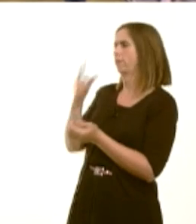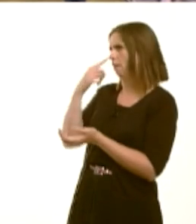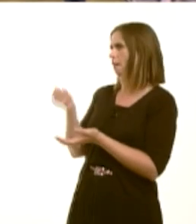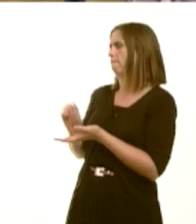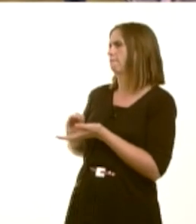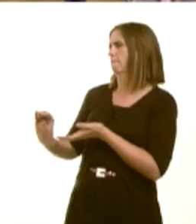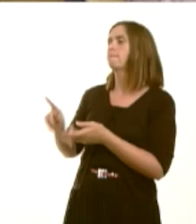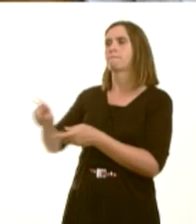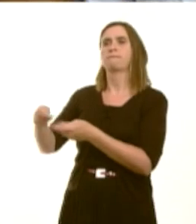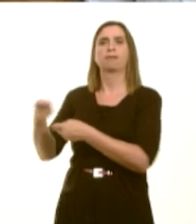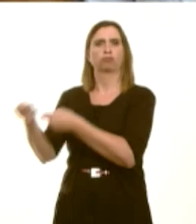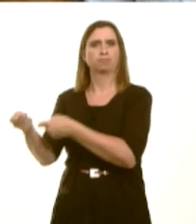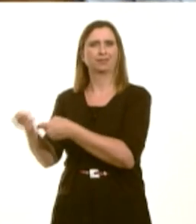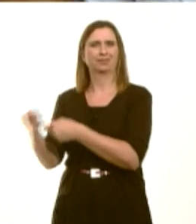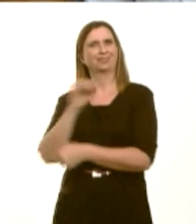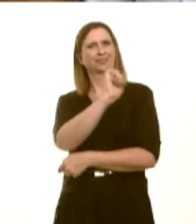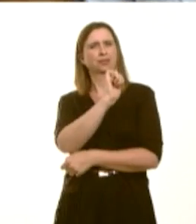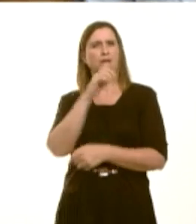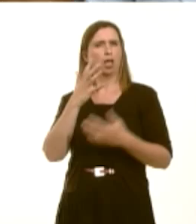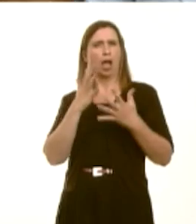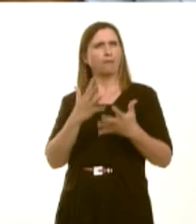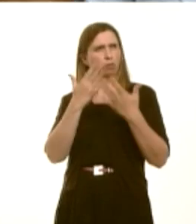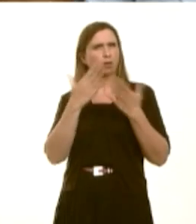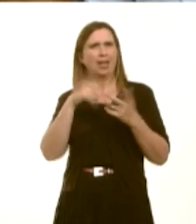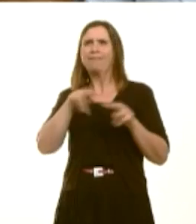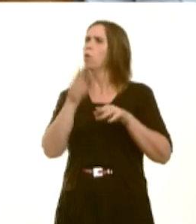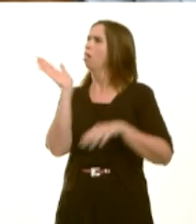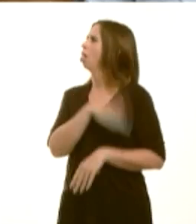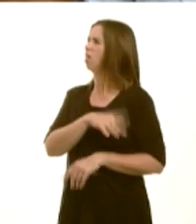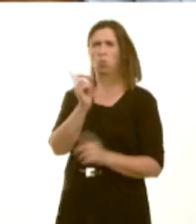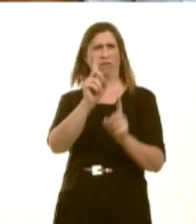one of the problems with the cancer drugs fund is that it pays drugs companies whatever